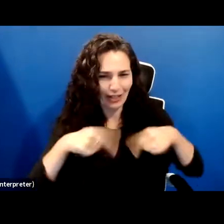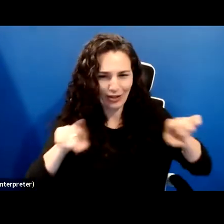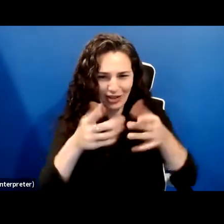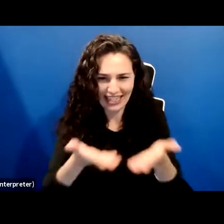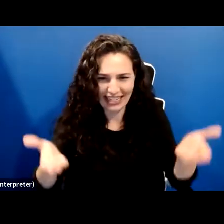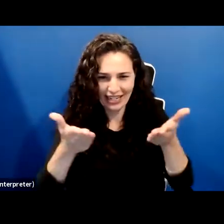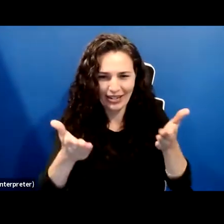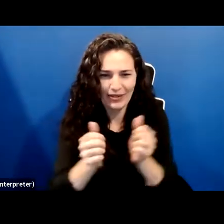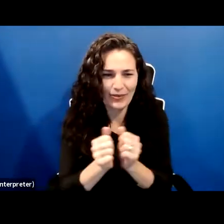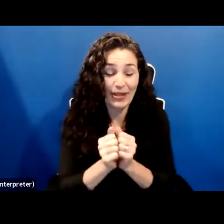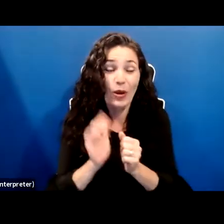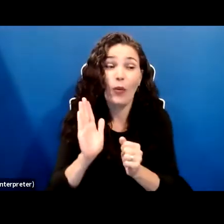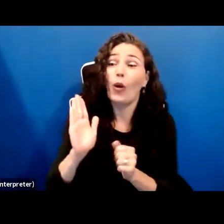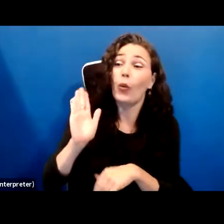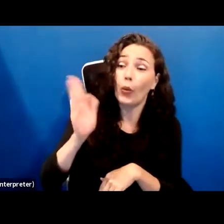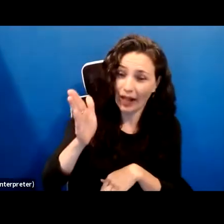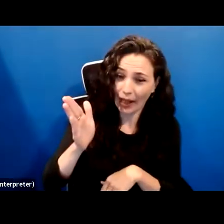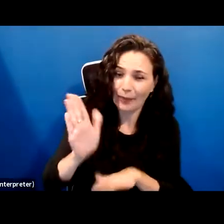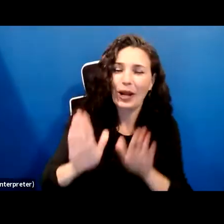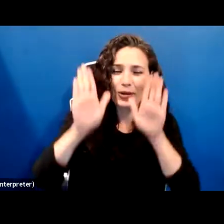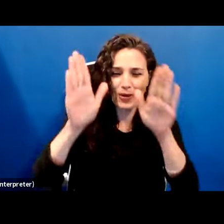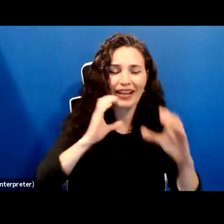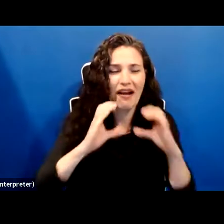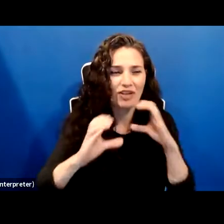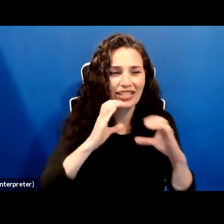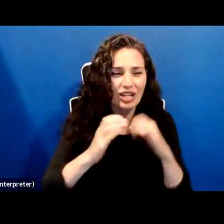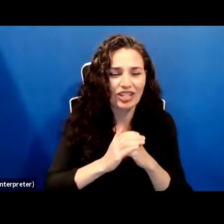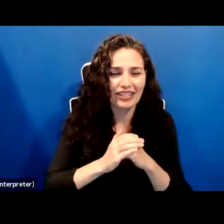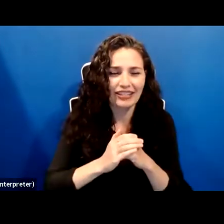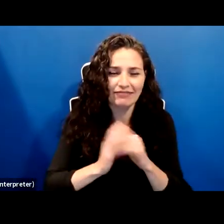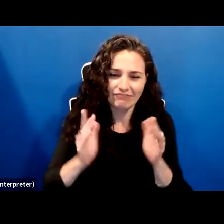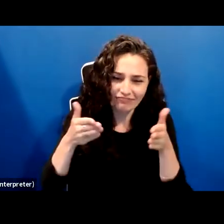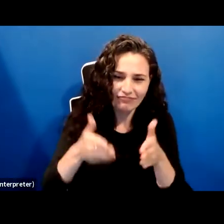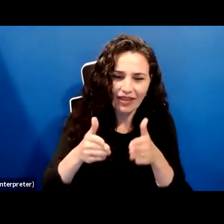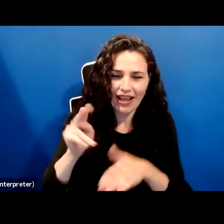with what is going to be a great conversation around Netflix's "Lenox Hill"